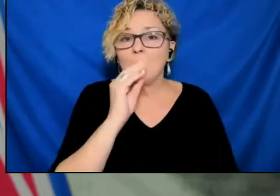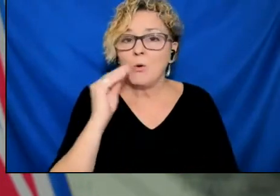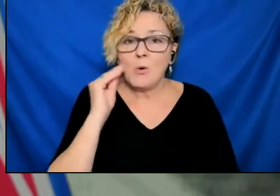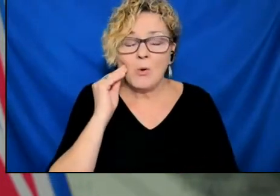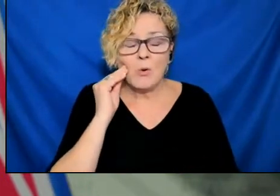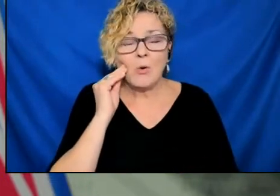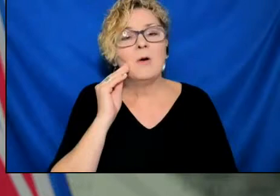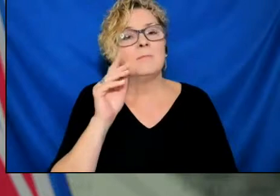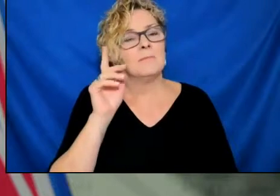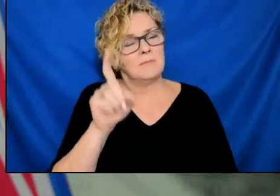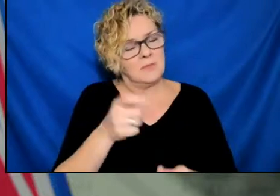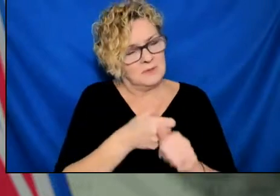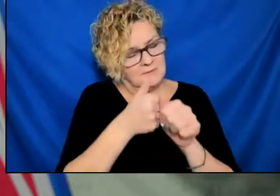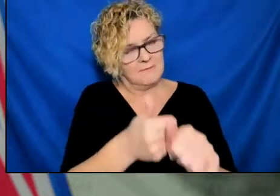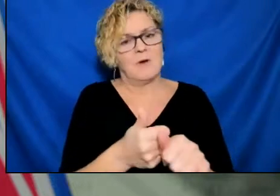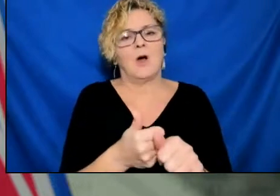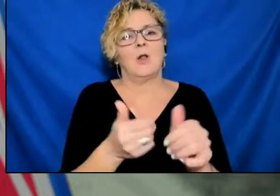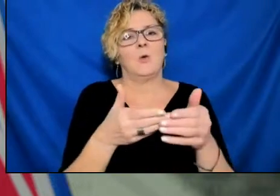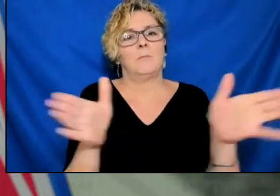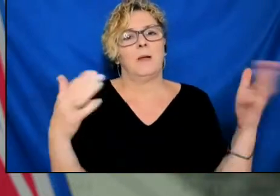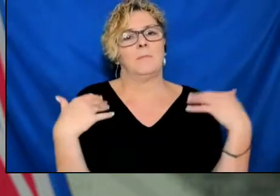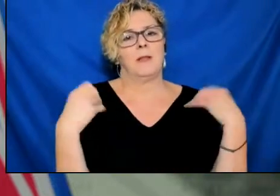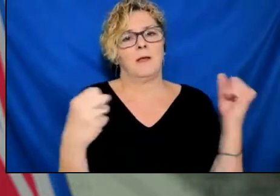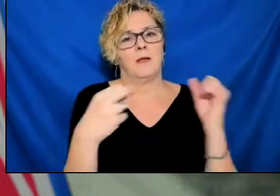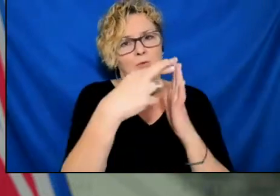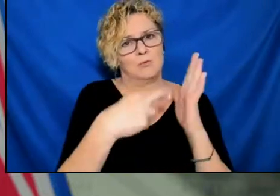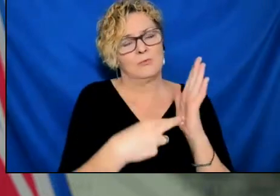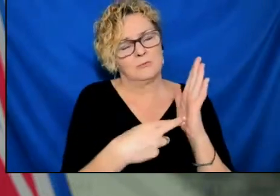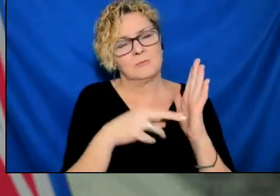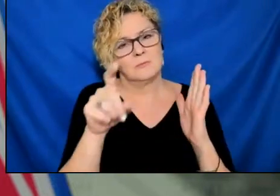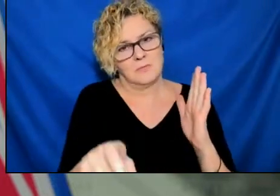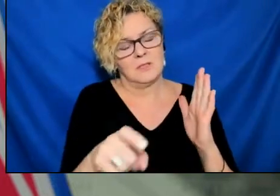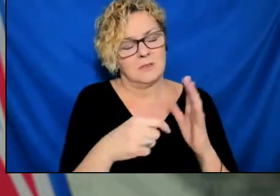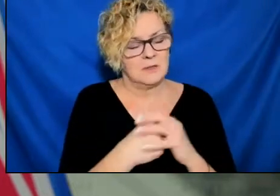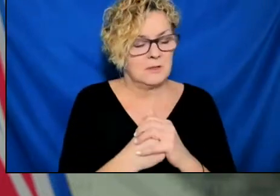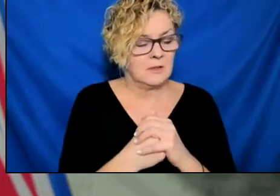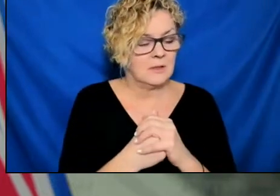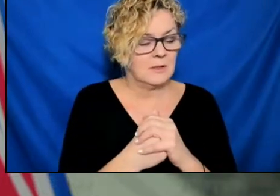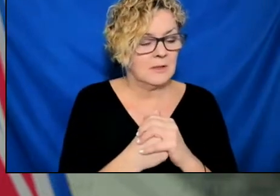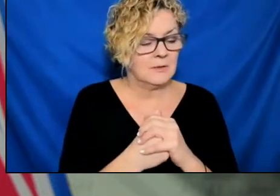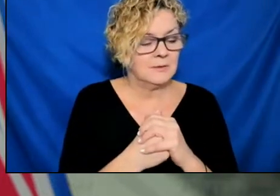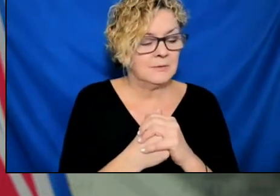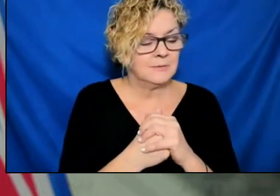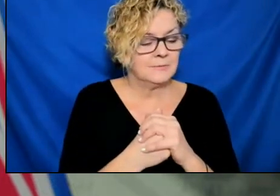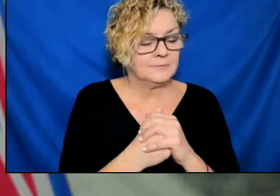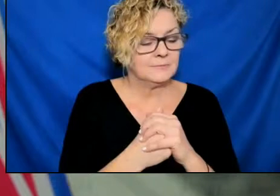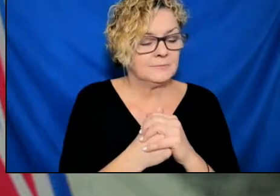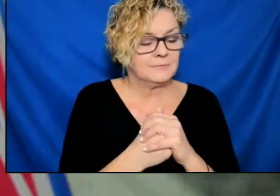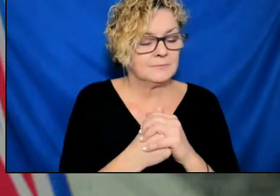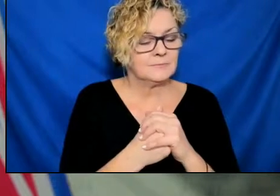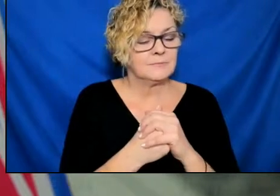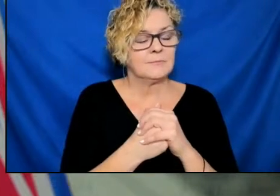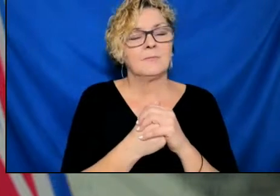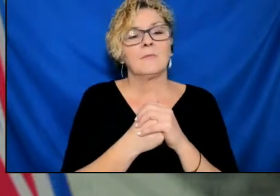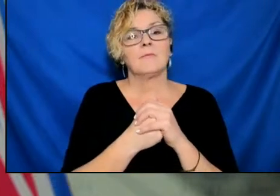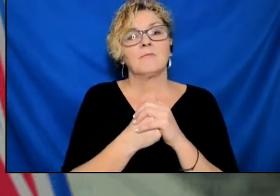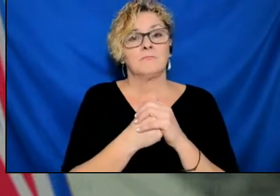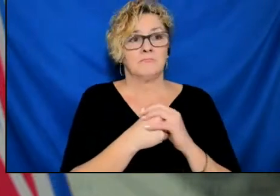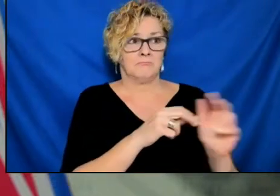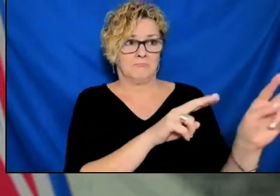health guidance and public health orders. Secondly, with respect to our acute care capacity in the